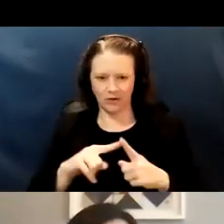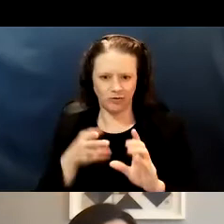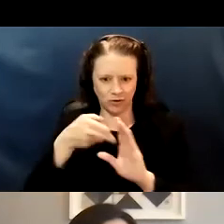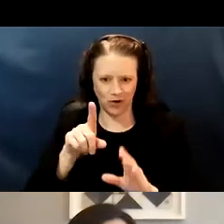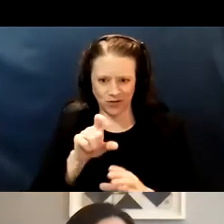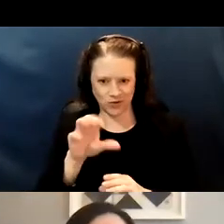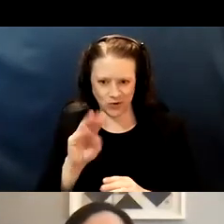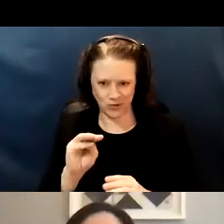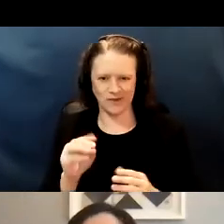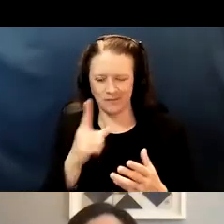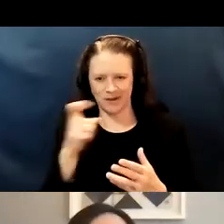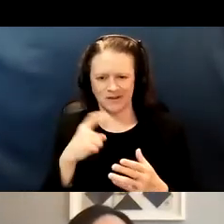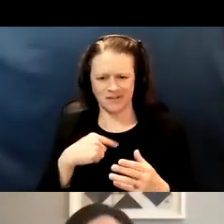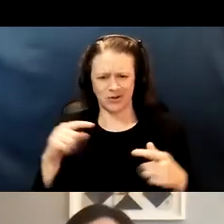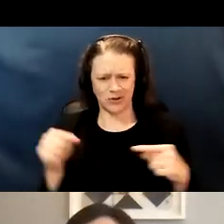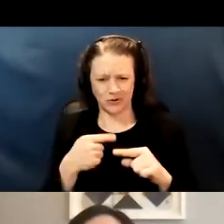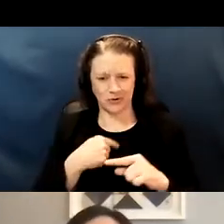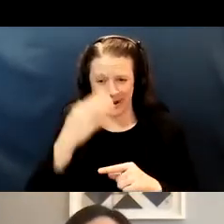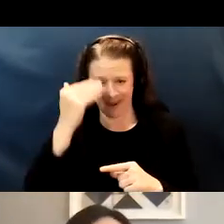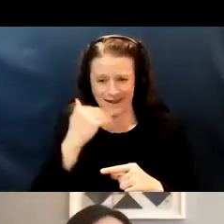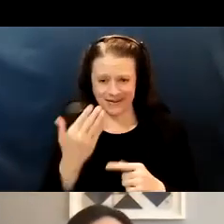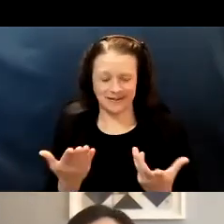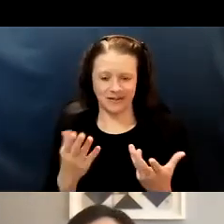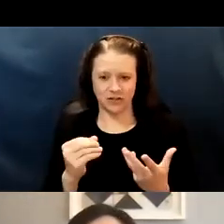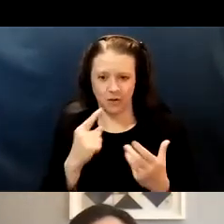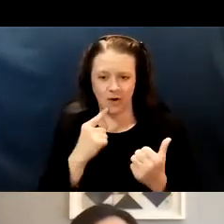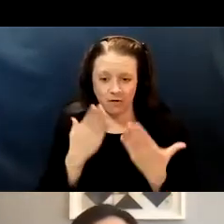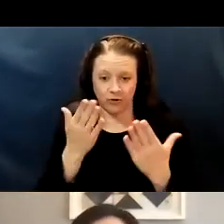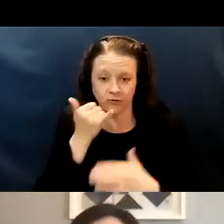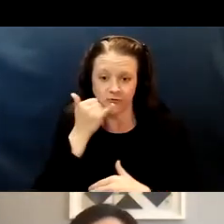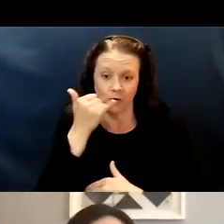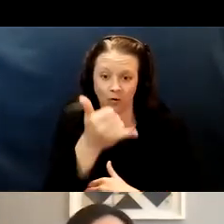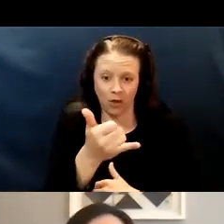for my head. So offering a phone call-in is really helpful